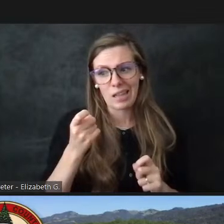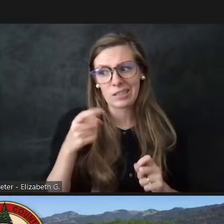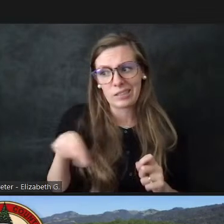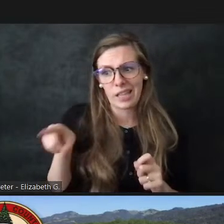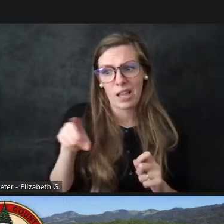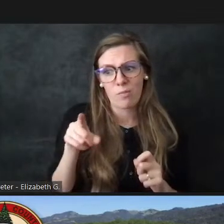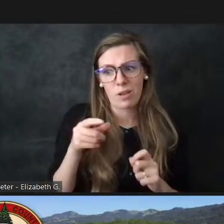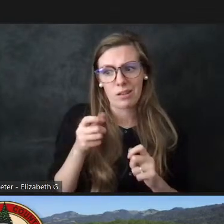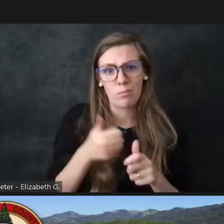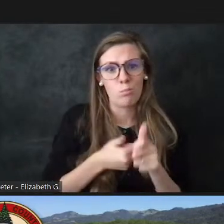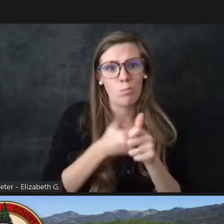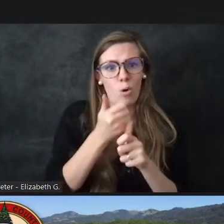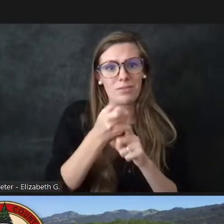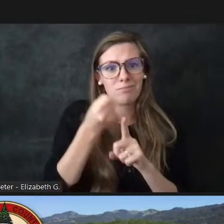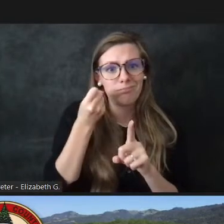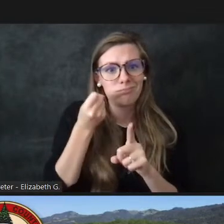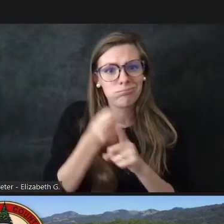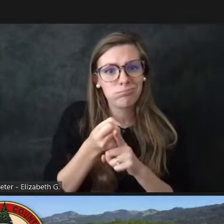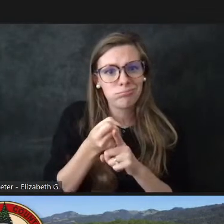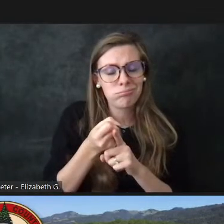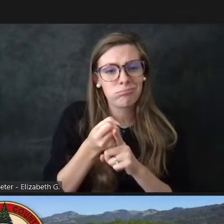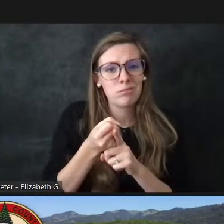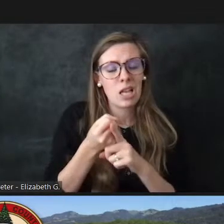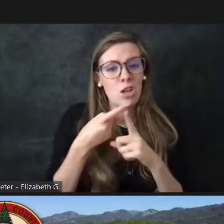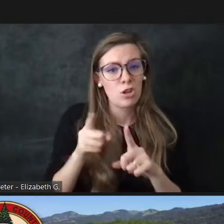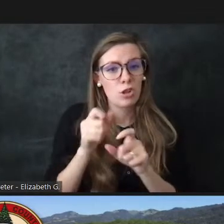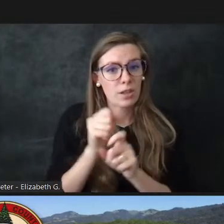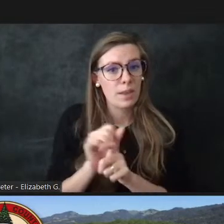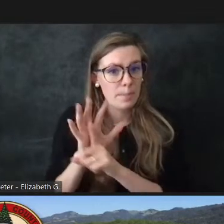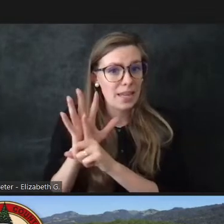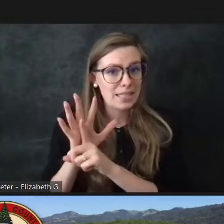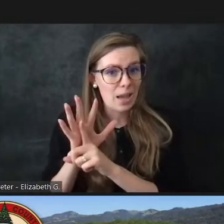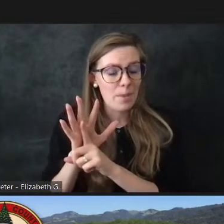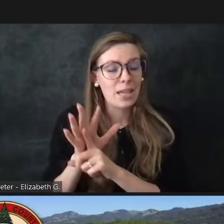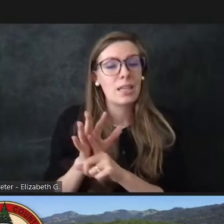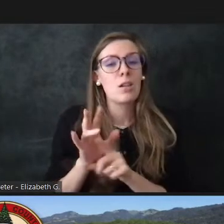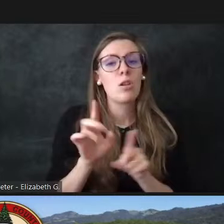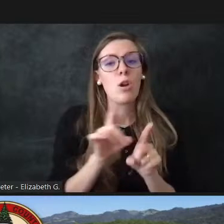So we need to take under consideration and also take under account the importance to